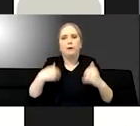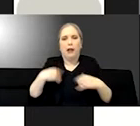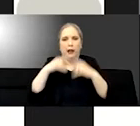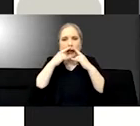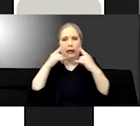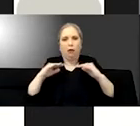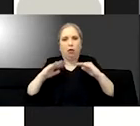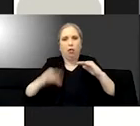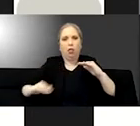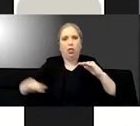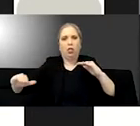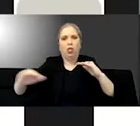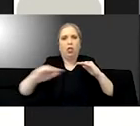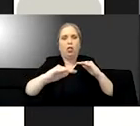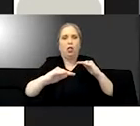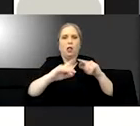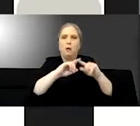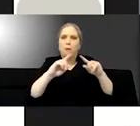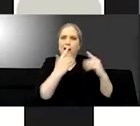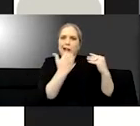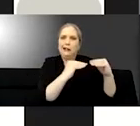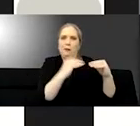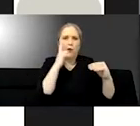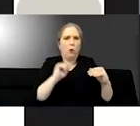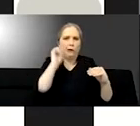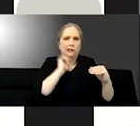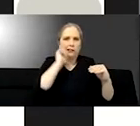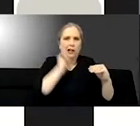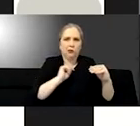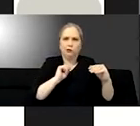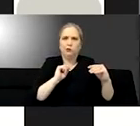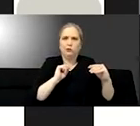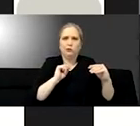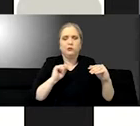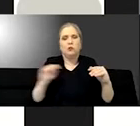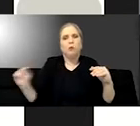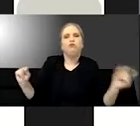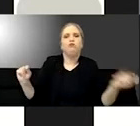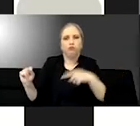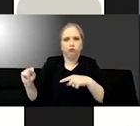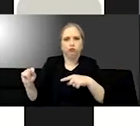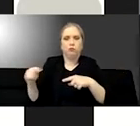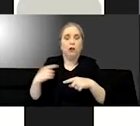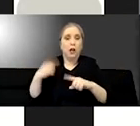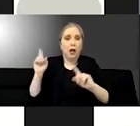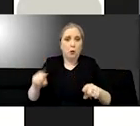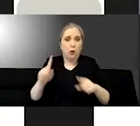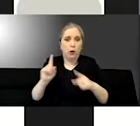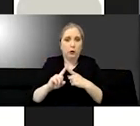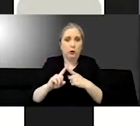I went to a camp called Camp Oakers from sometime in the late '50s until I think '62 or '63 when I started going to Jened.